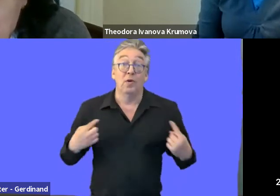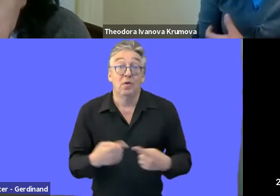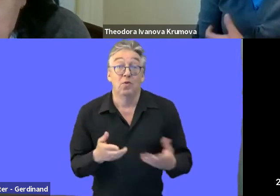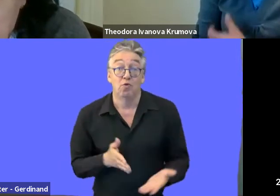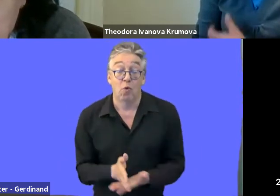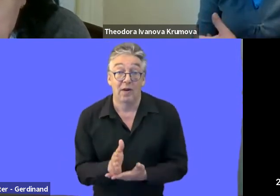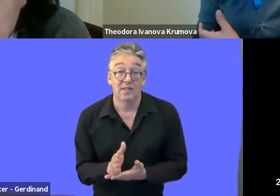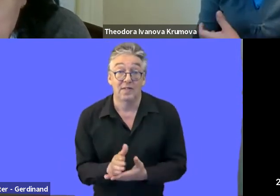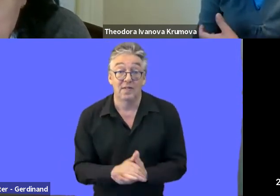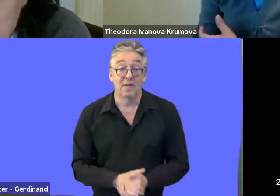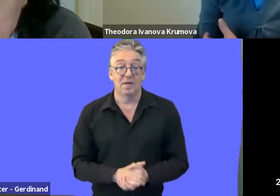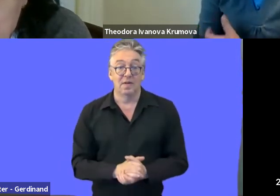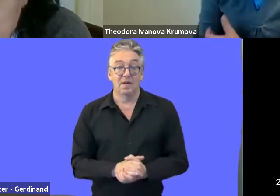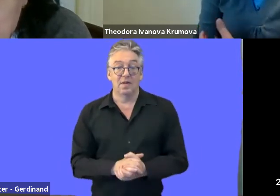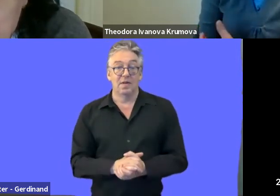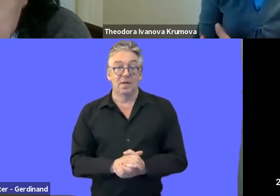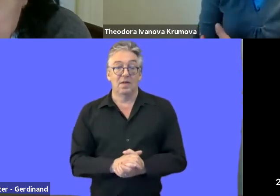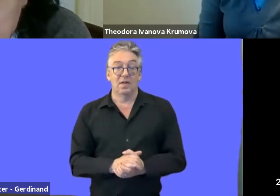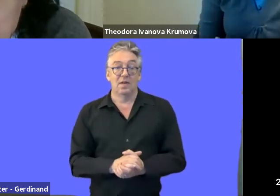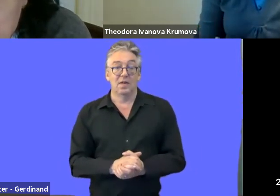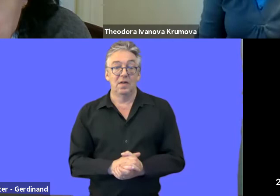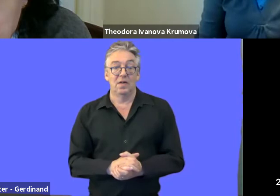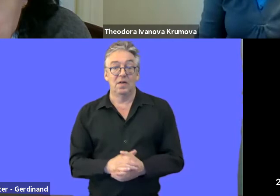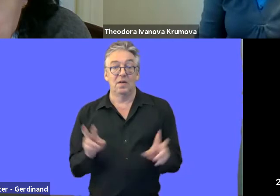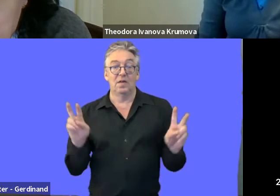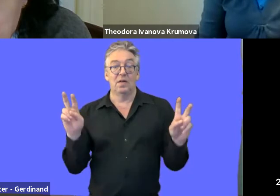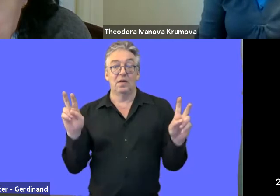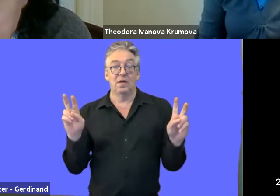action popularis under this complaint procedure.